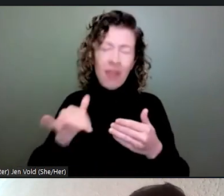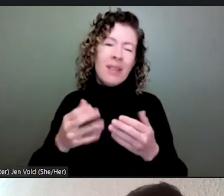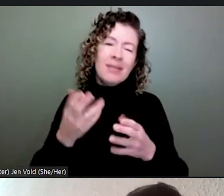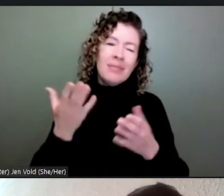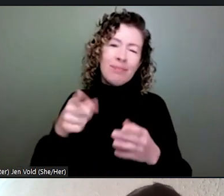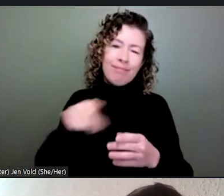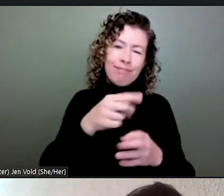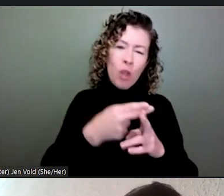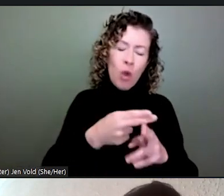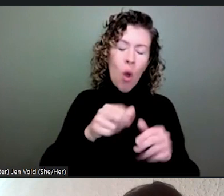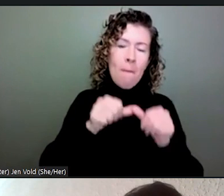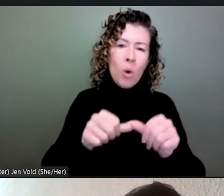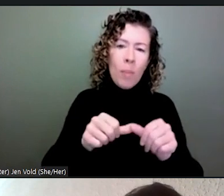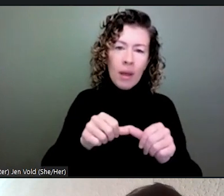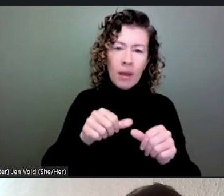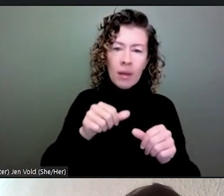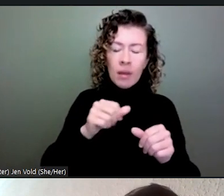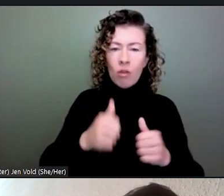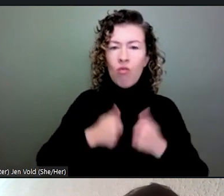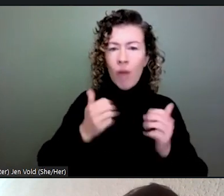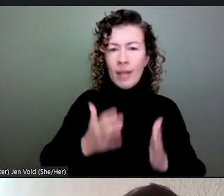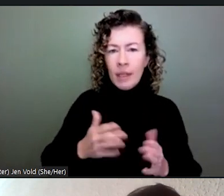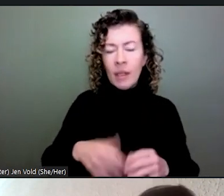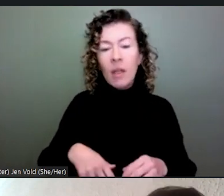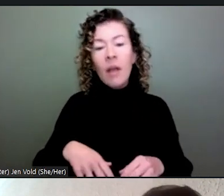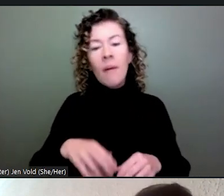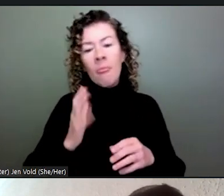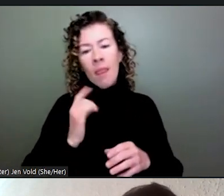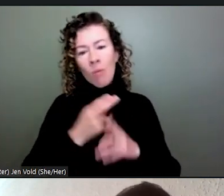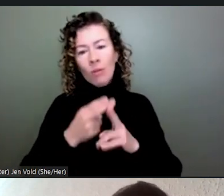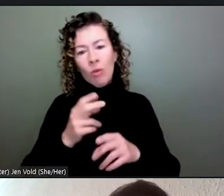You'll see that in 1981, we had a kind of the legislation was in place.